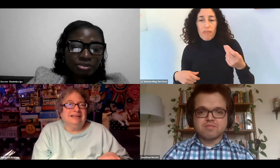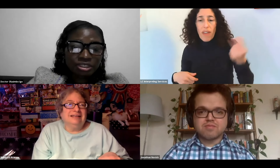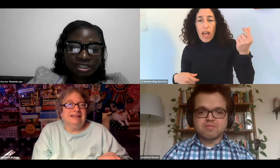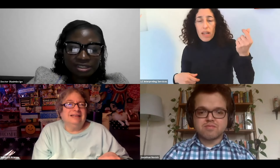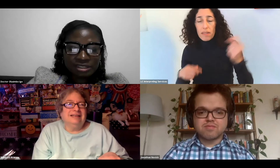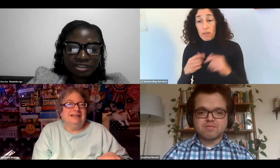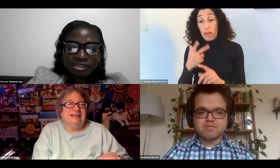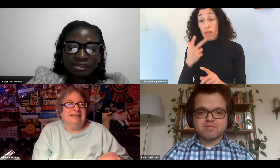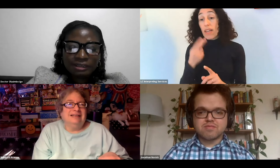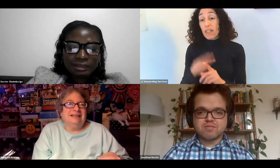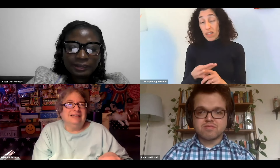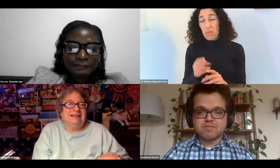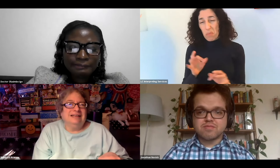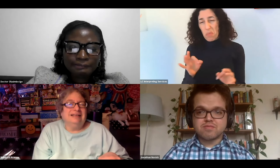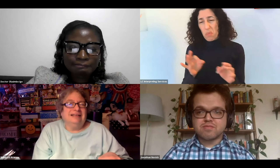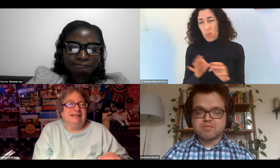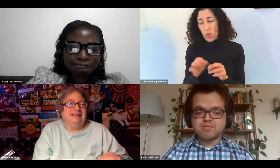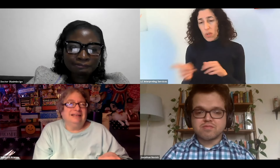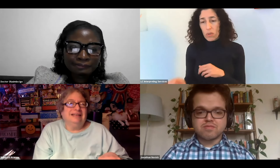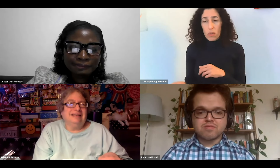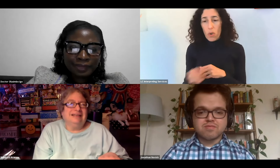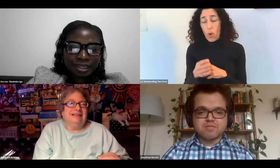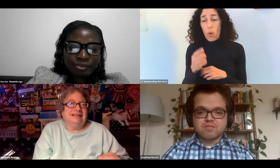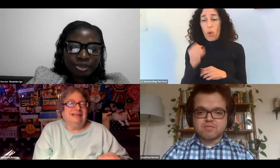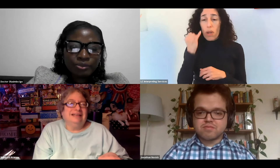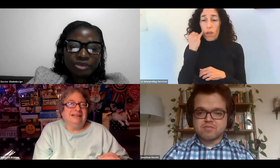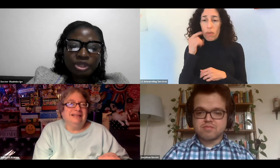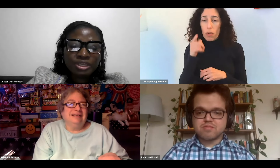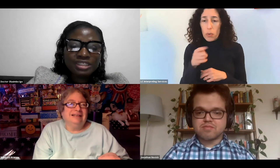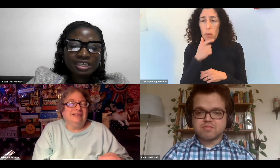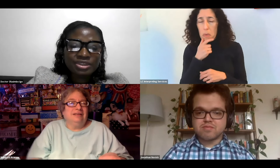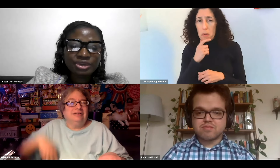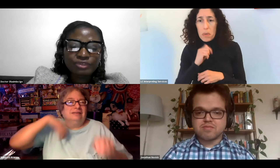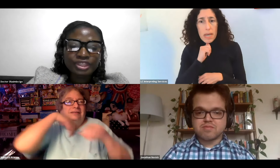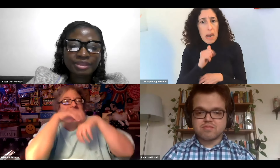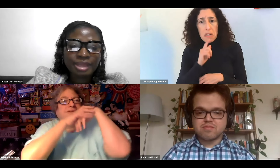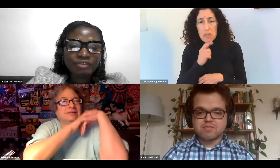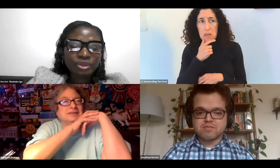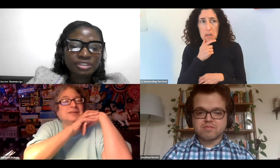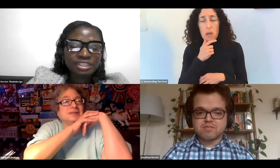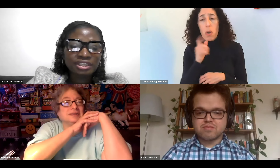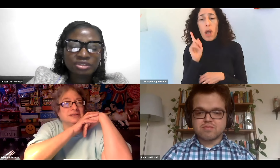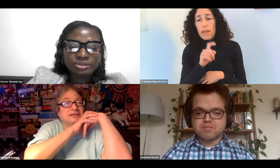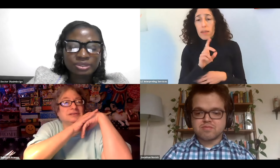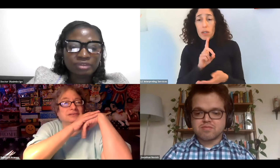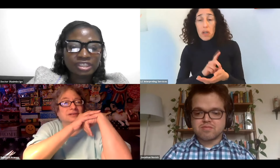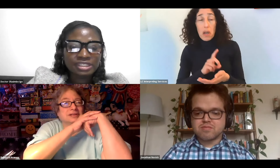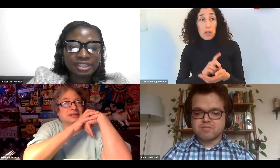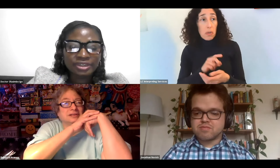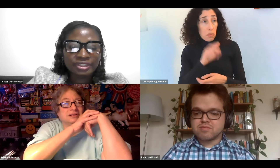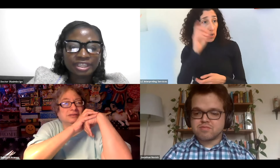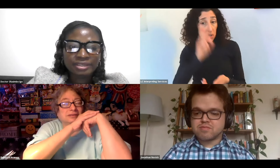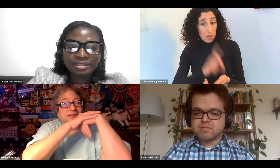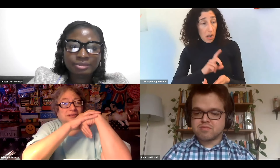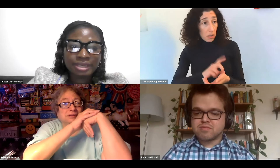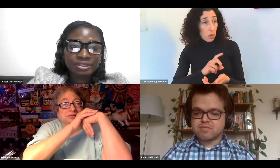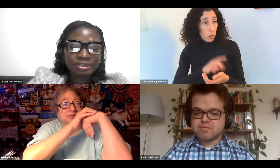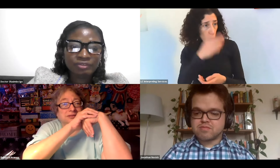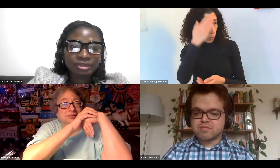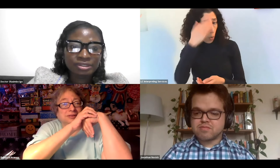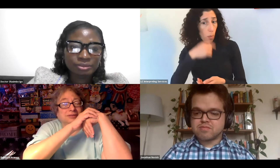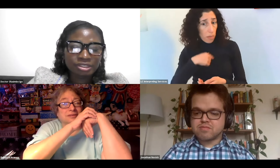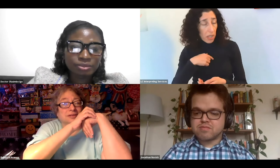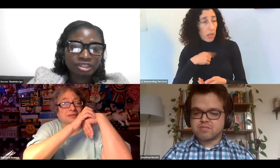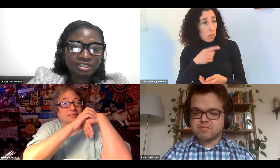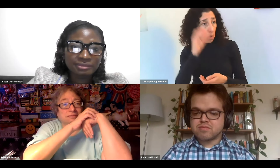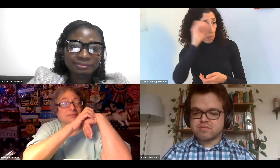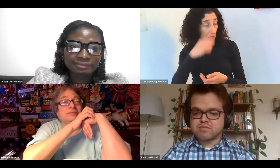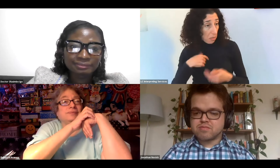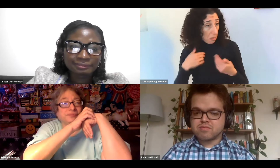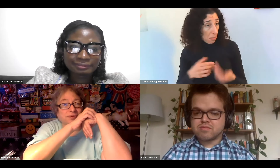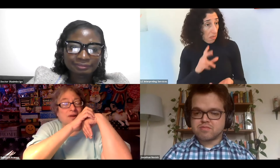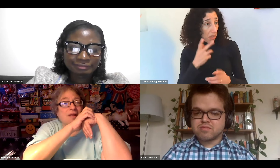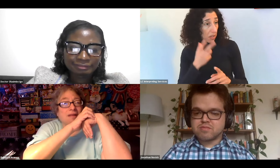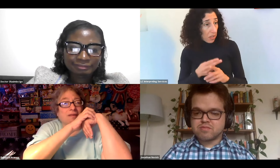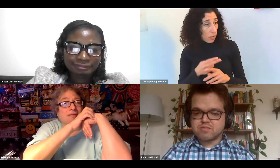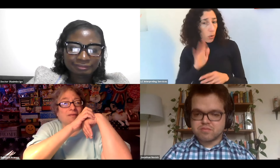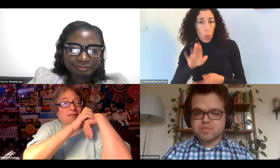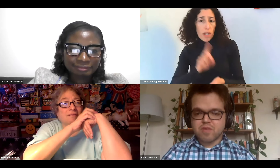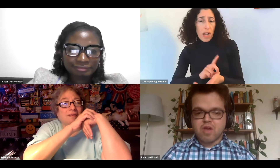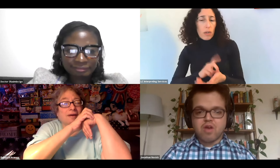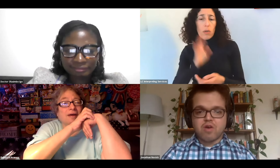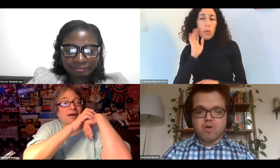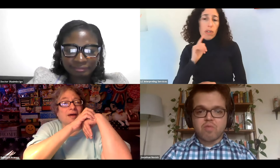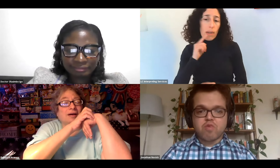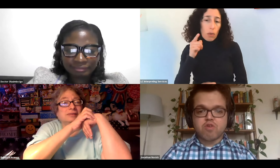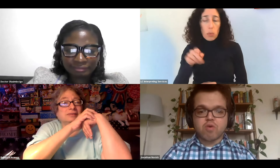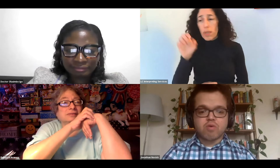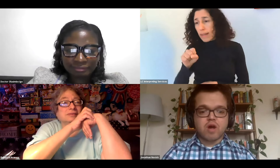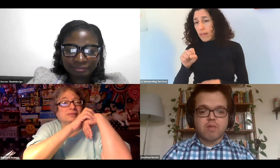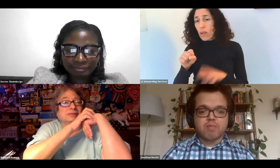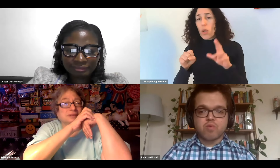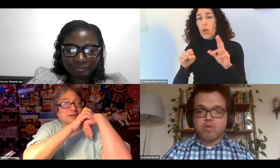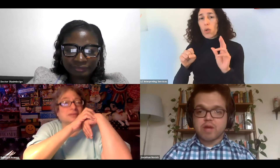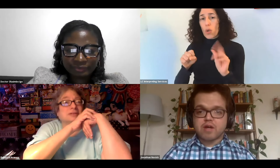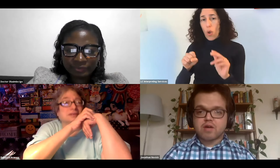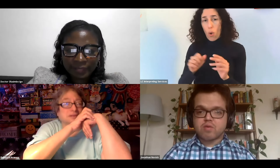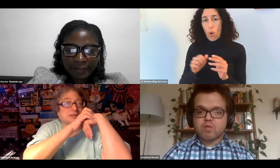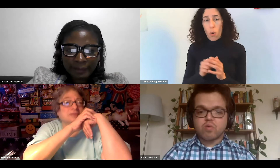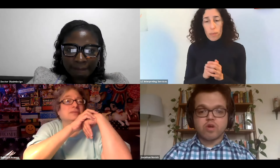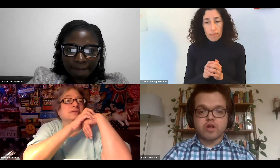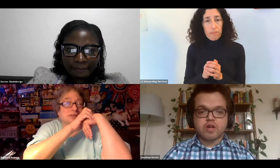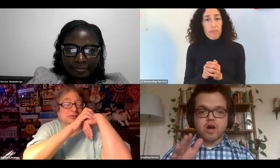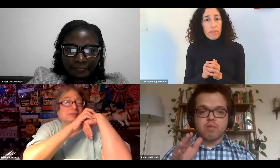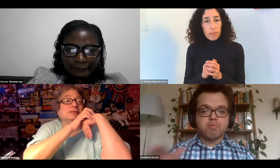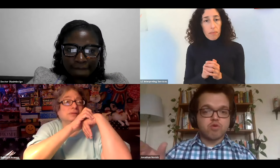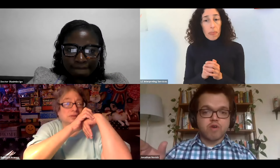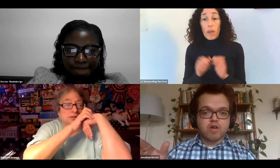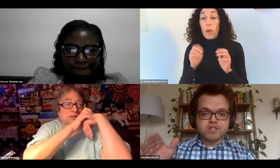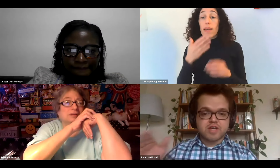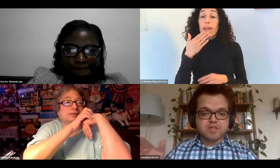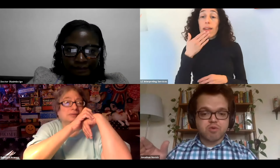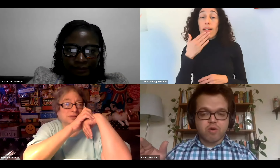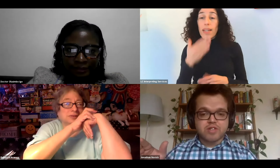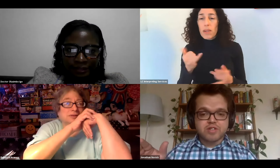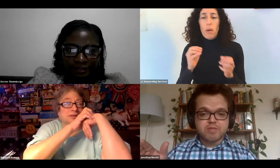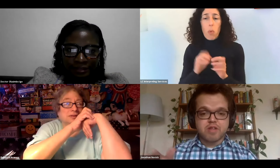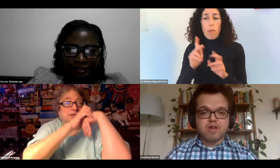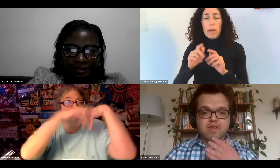You will be sore. You will probably be sore for a couple of days. I was sore for a couple of days for my first and second dose, but it will be better. It gets better usually in like a couple of days. But what we always say, if you think about folks in the hospital on ventilator, this minor discomfort is worth it.